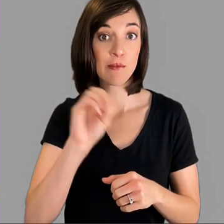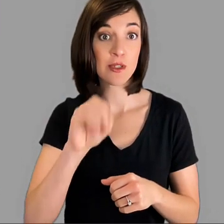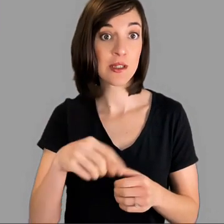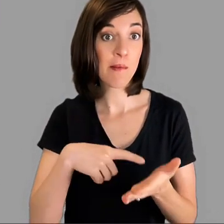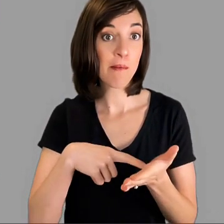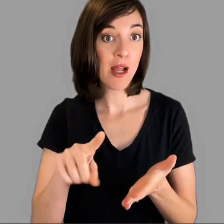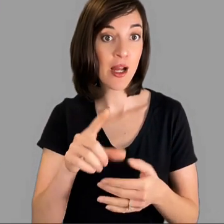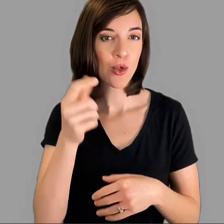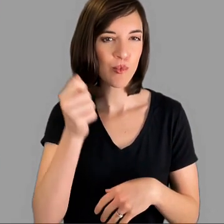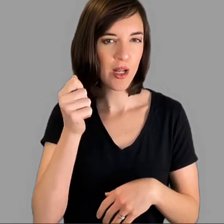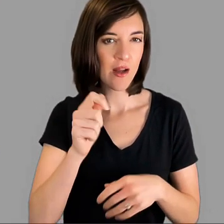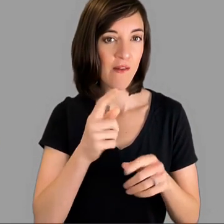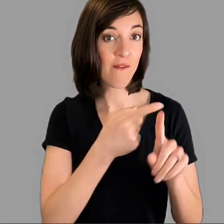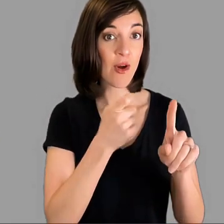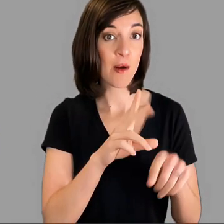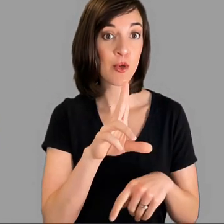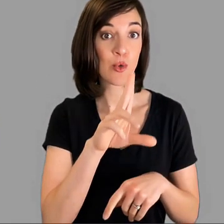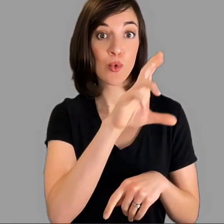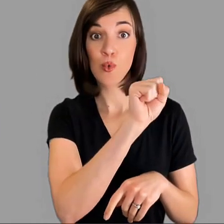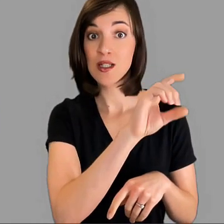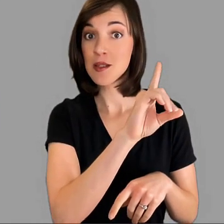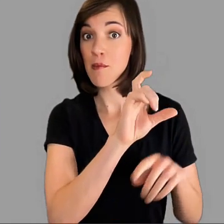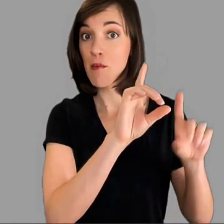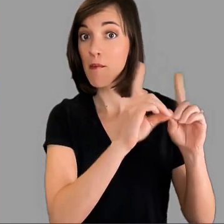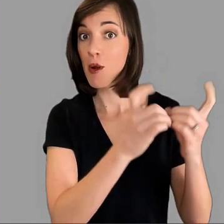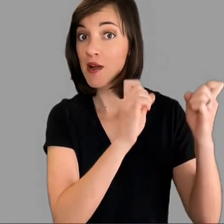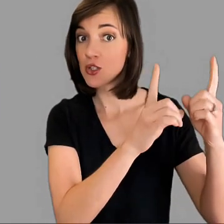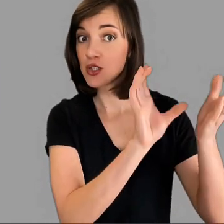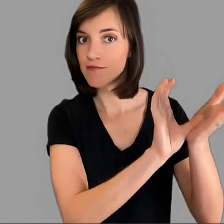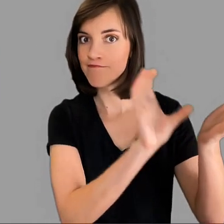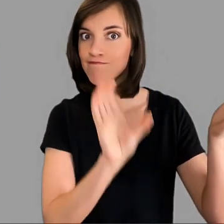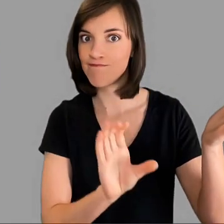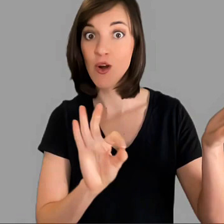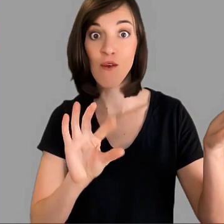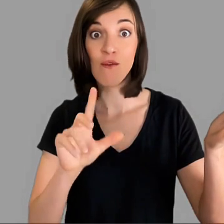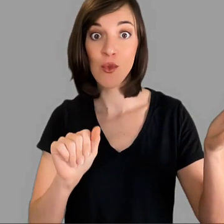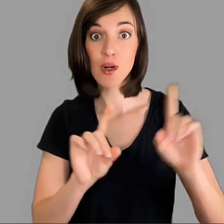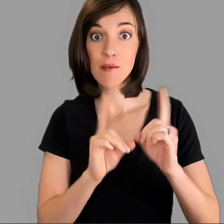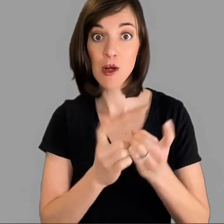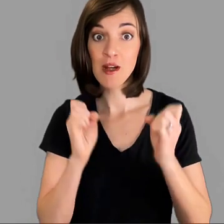and administered by the Florida Department of Education. For the 2023 federal fiscal year,